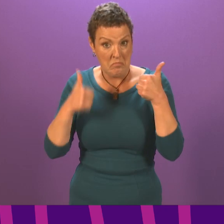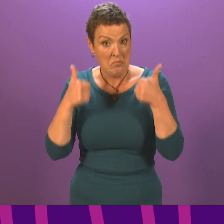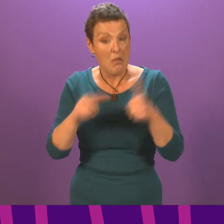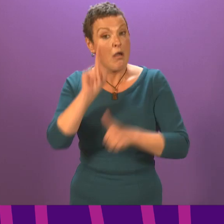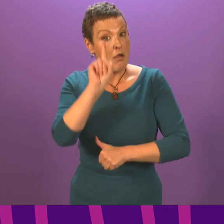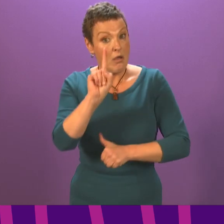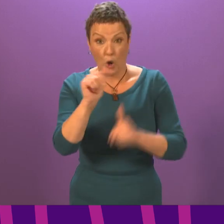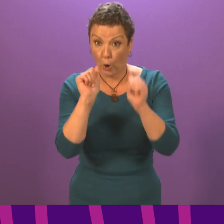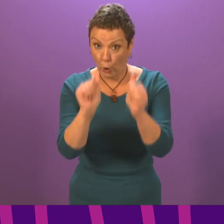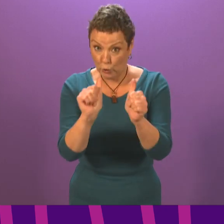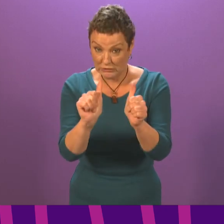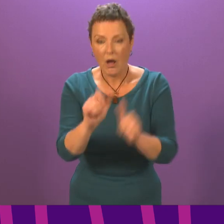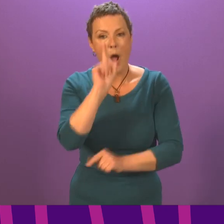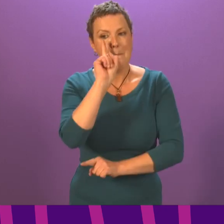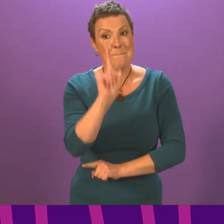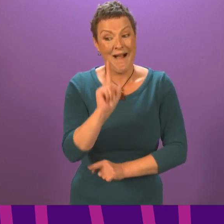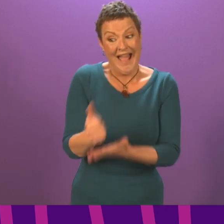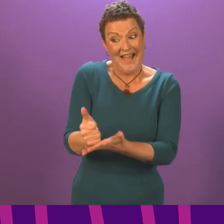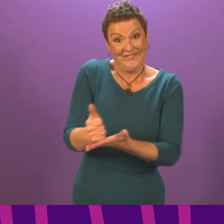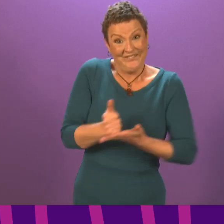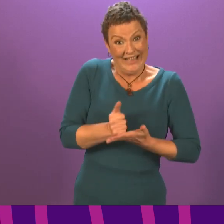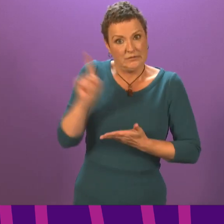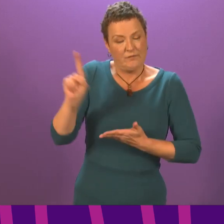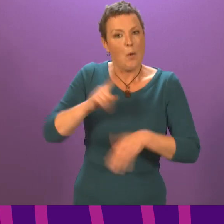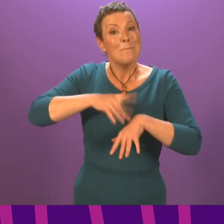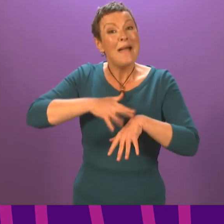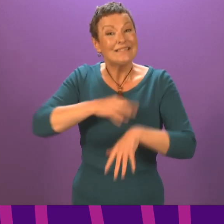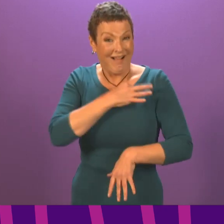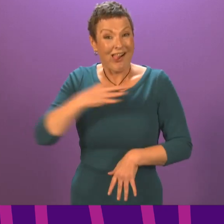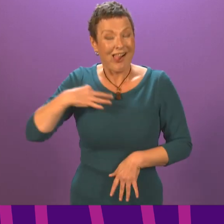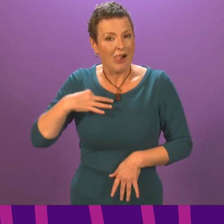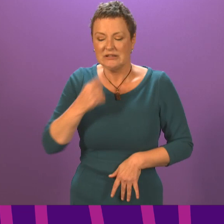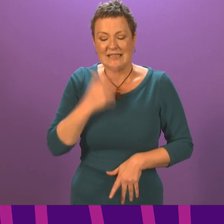we should allow a transmission cycle to fully elapse before moving the area to level 1.